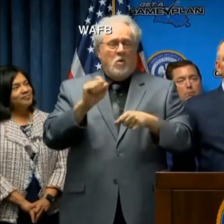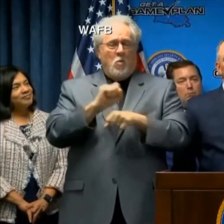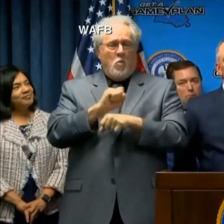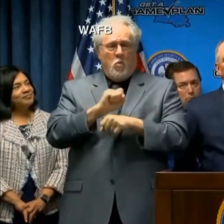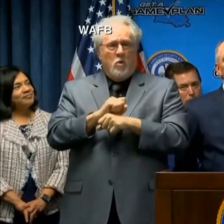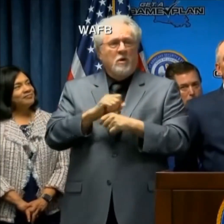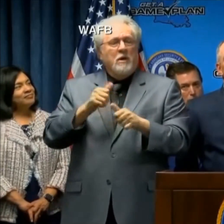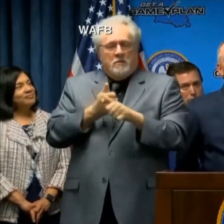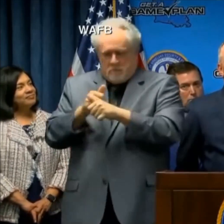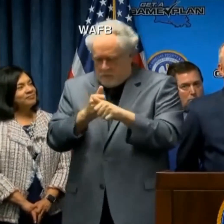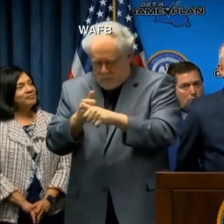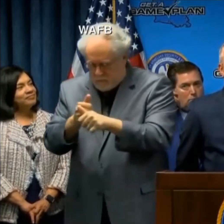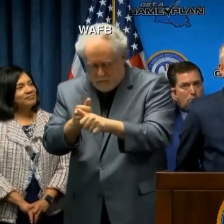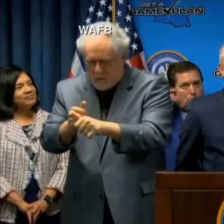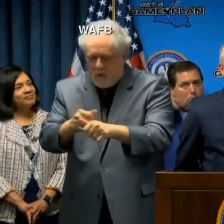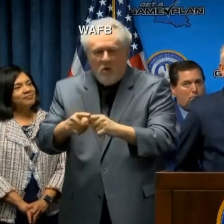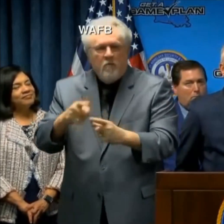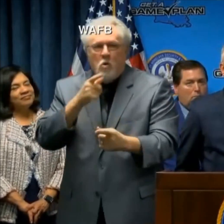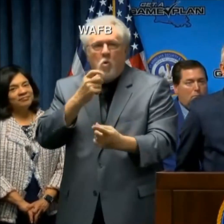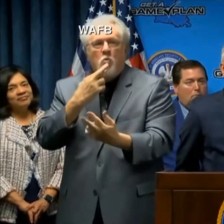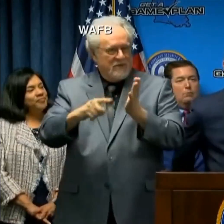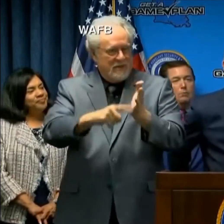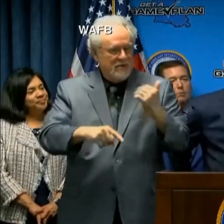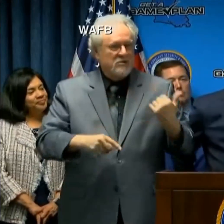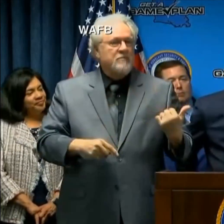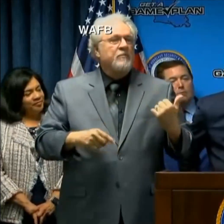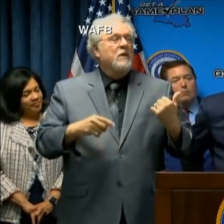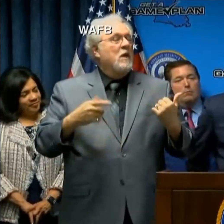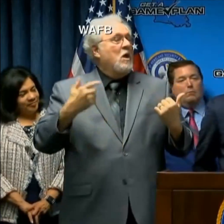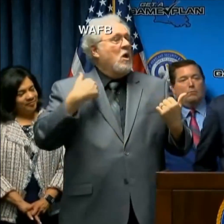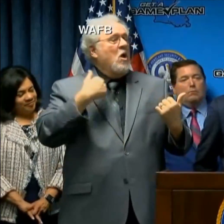for all sorts of reportable infections all year you know we have a team that